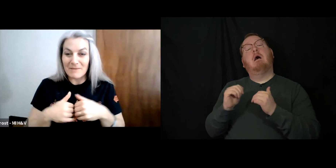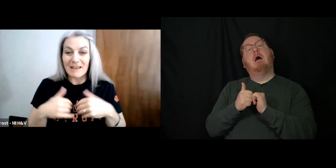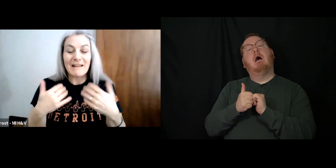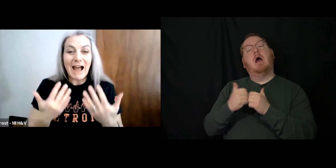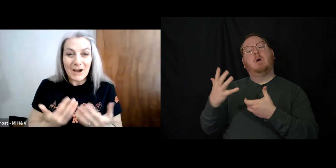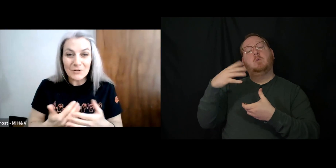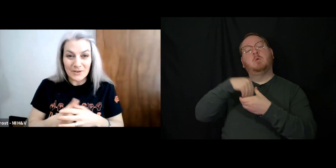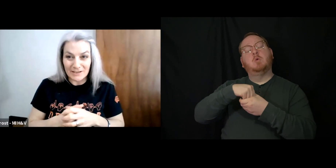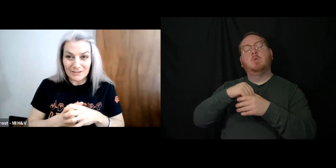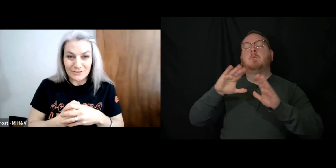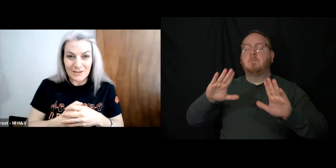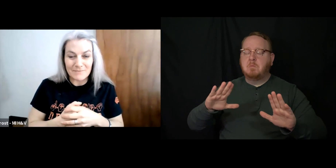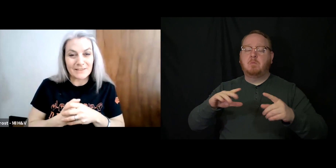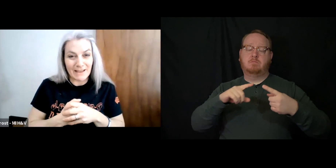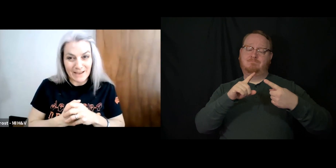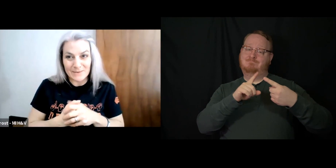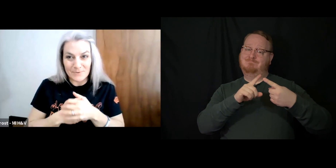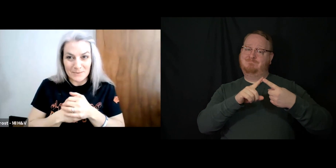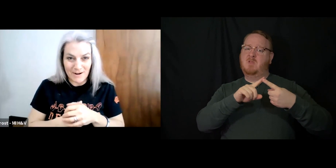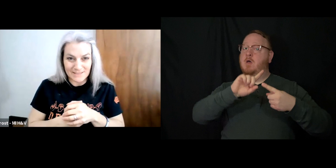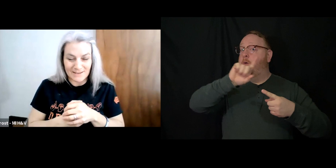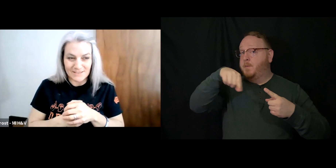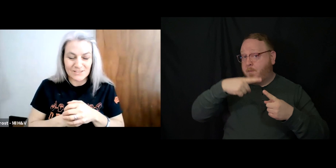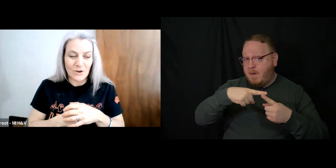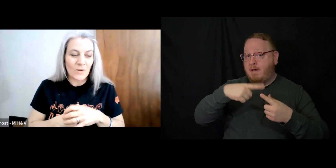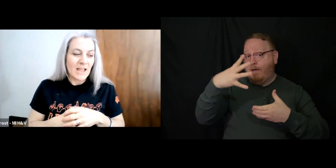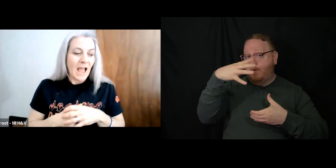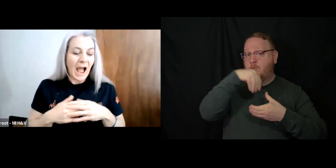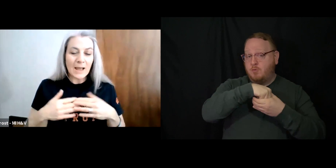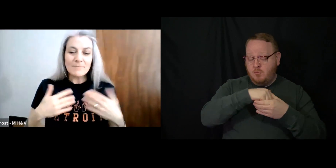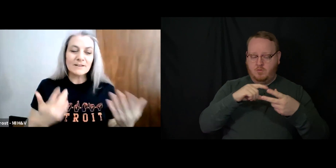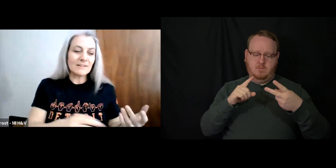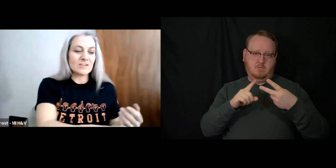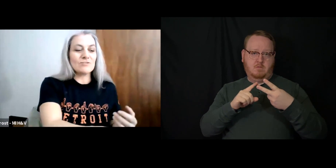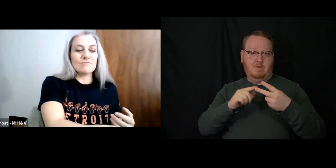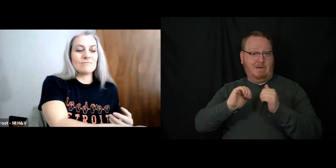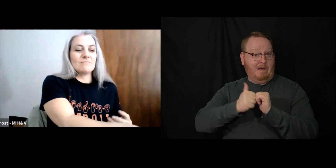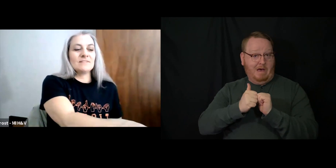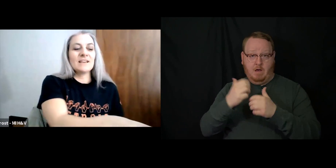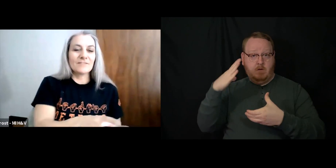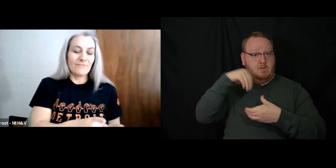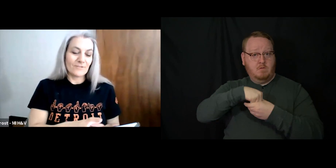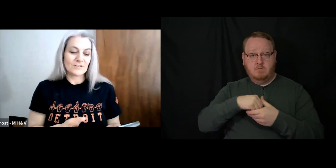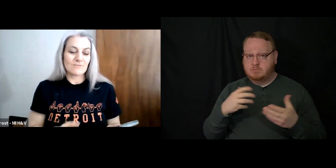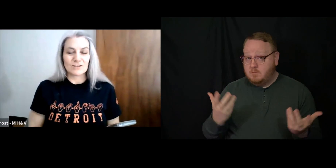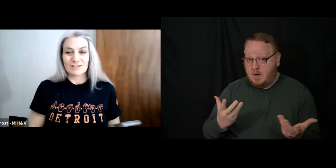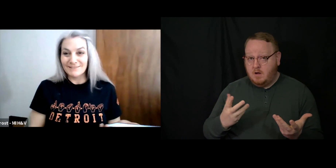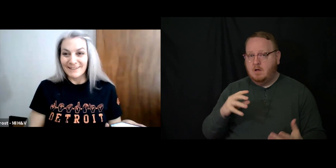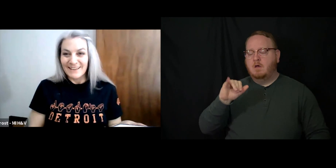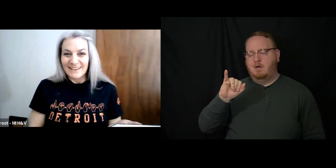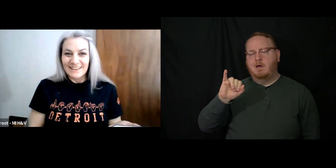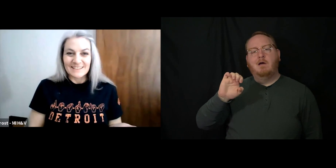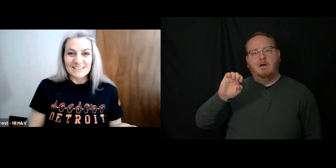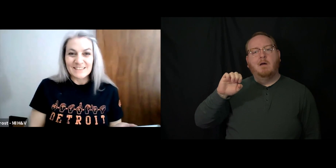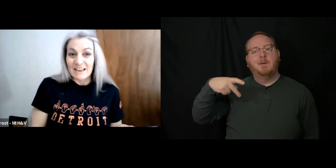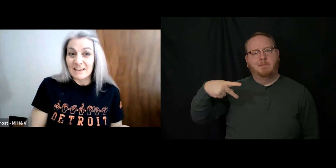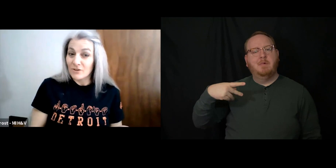them and how do we include them in the IEP process? So I'm going to let you take the first question. Let's say we will give